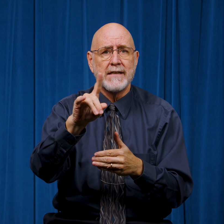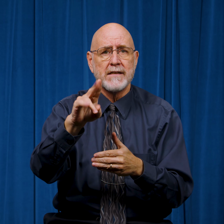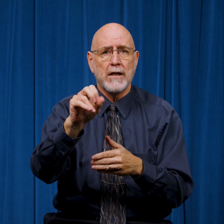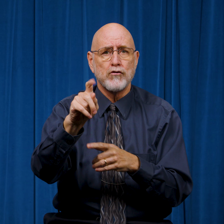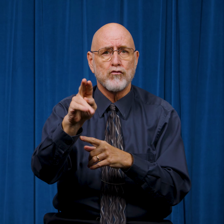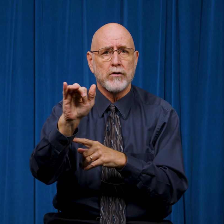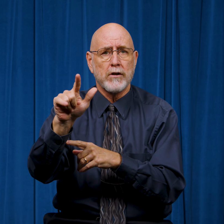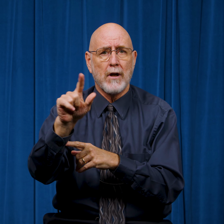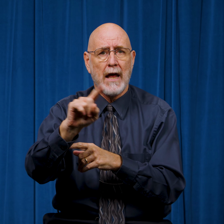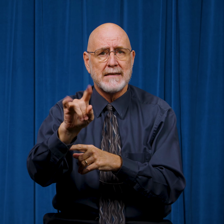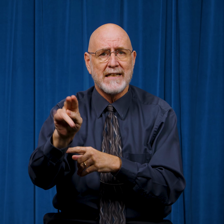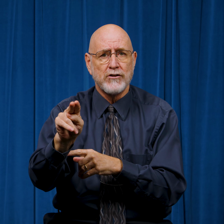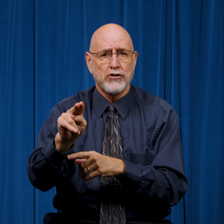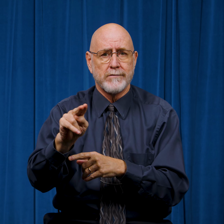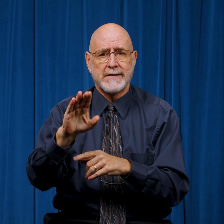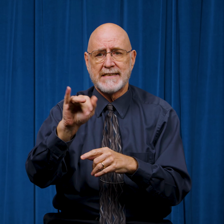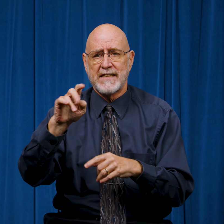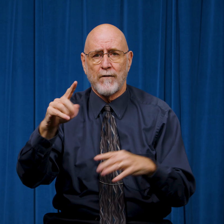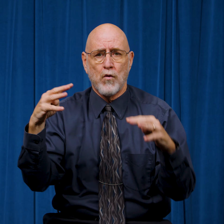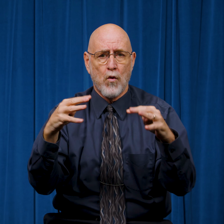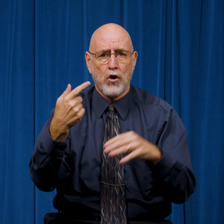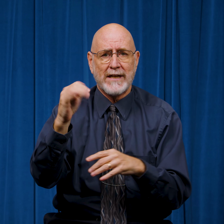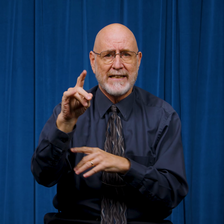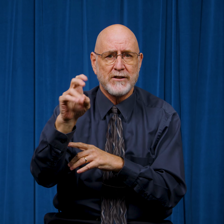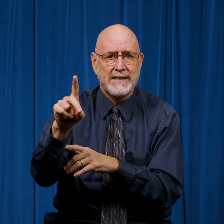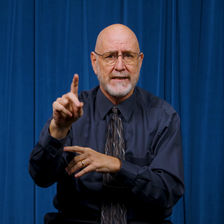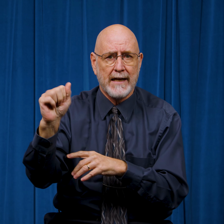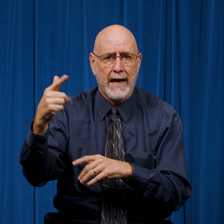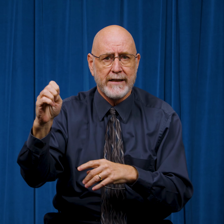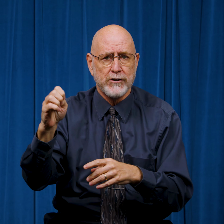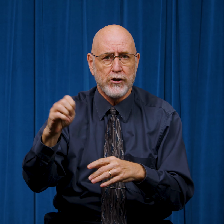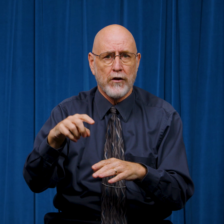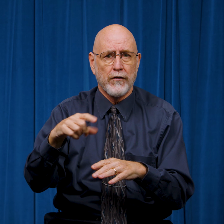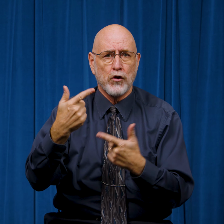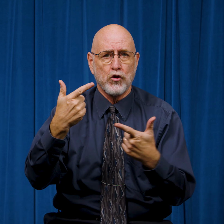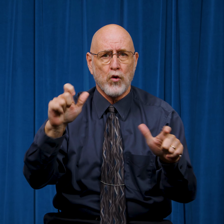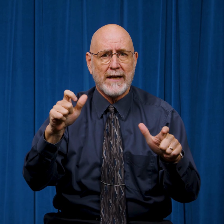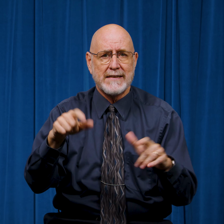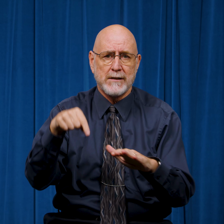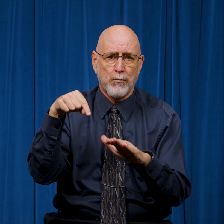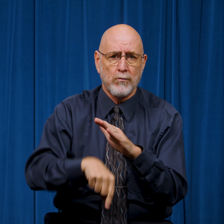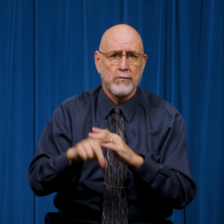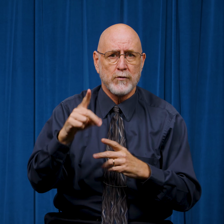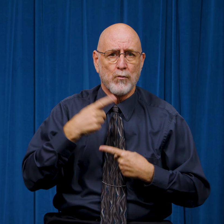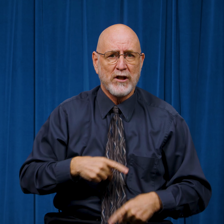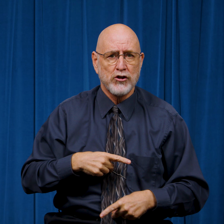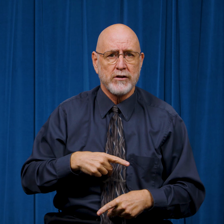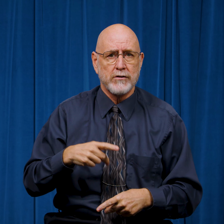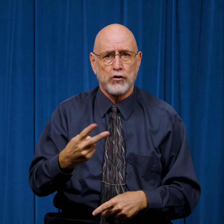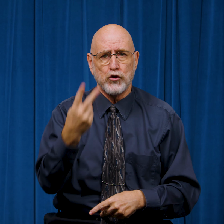the Civil War, the Gilded Age, the Great Depression, two world wars. But through that time period,